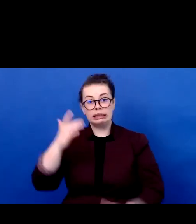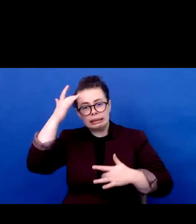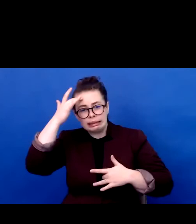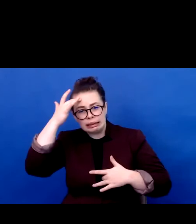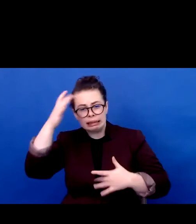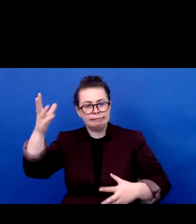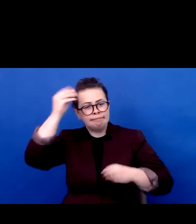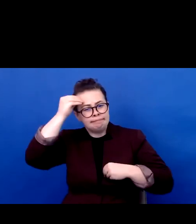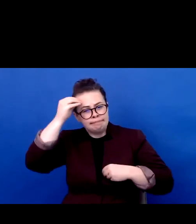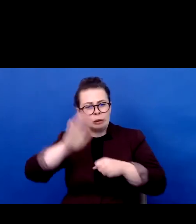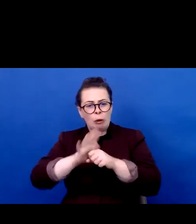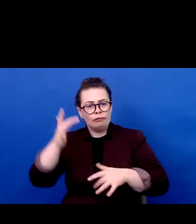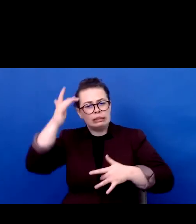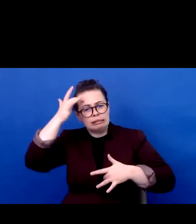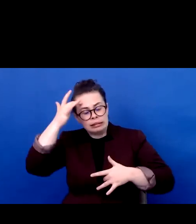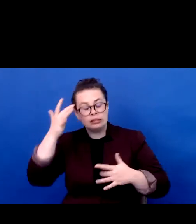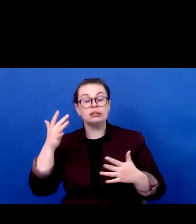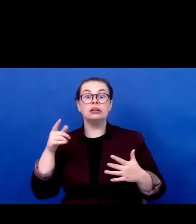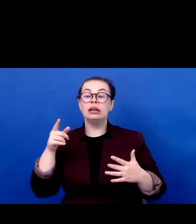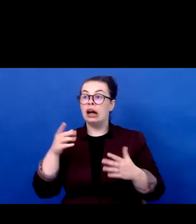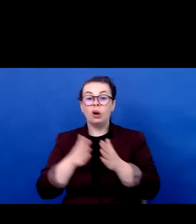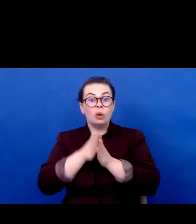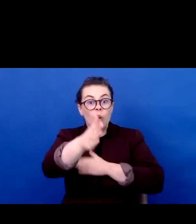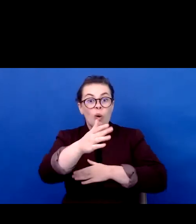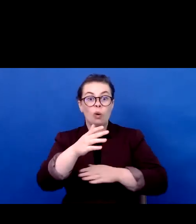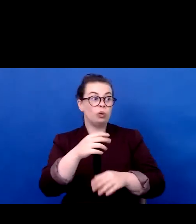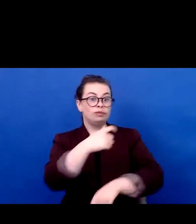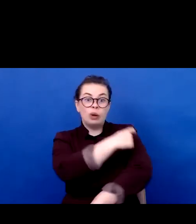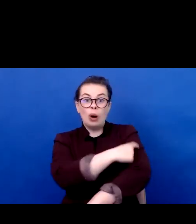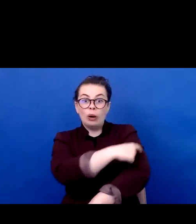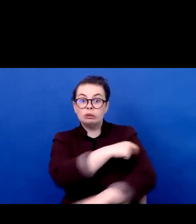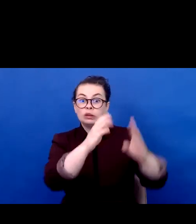with intellectual disabilities were at greater risk of death due to covet 19.